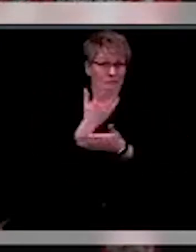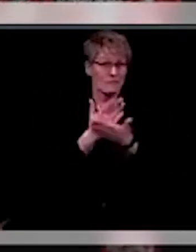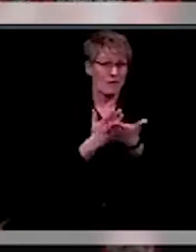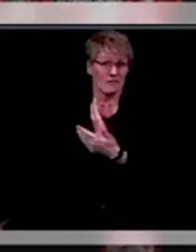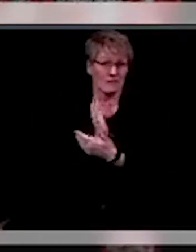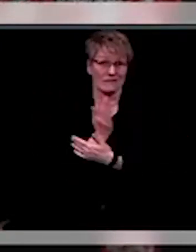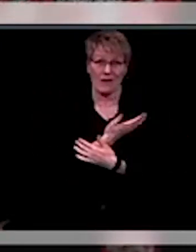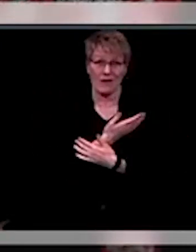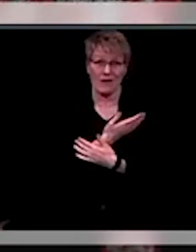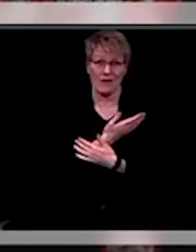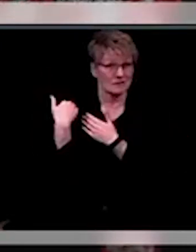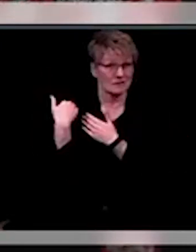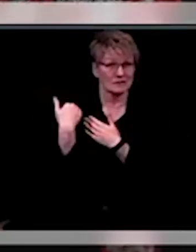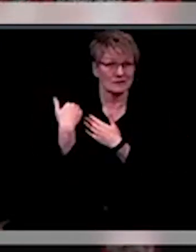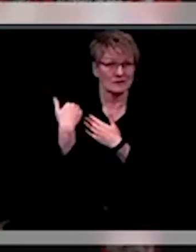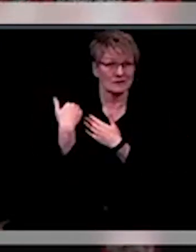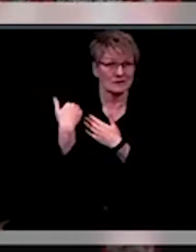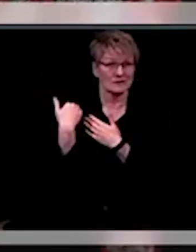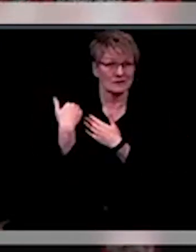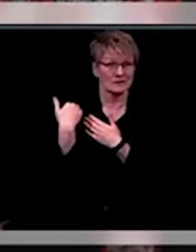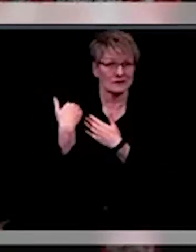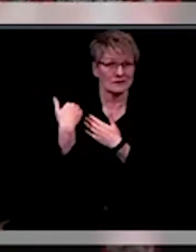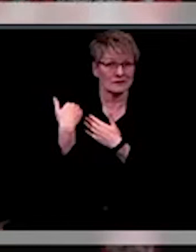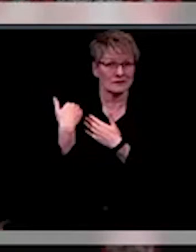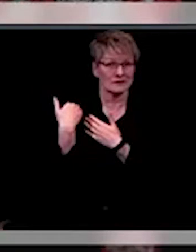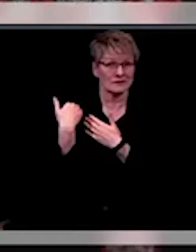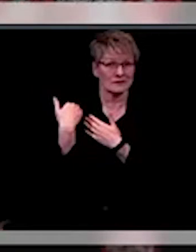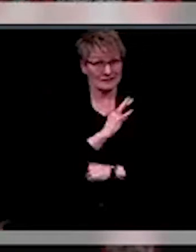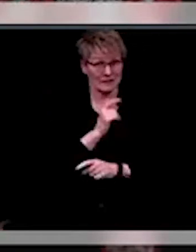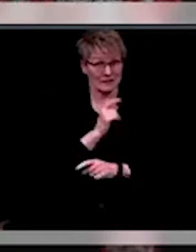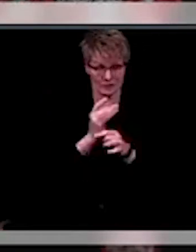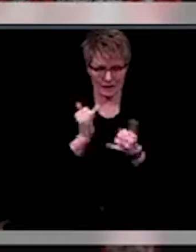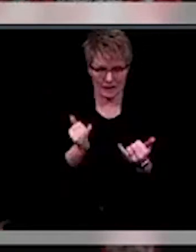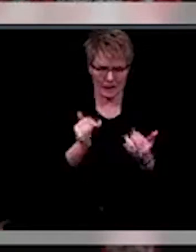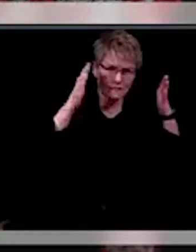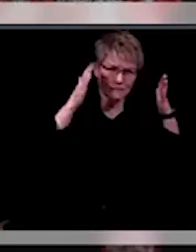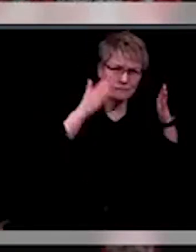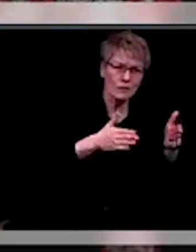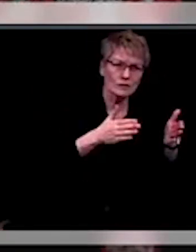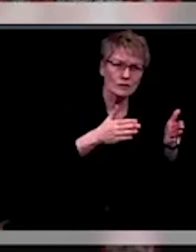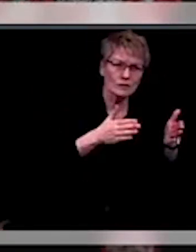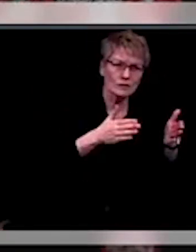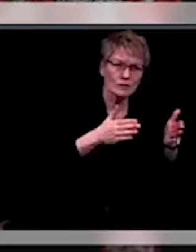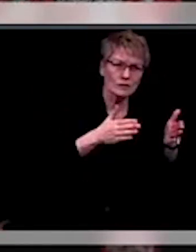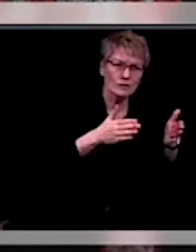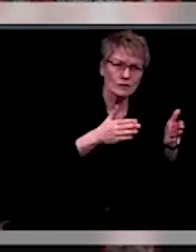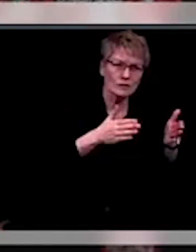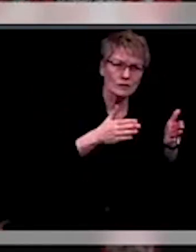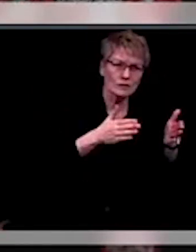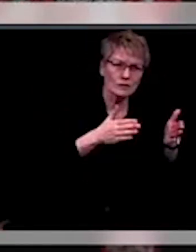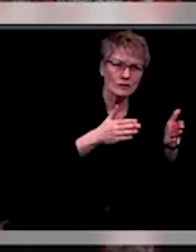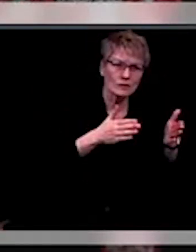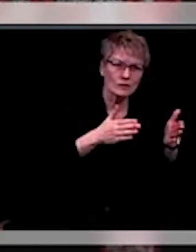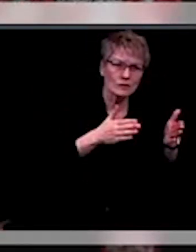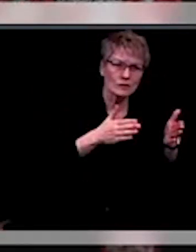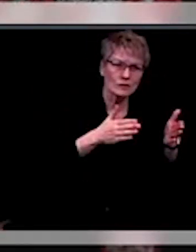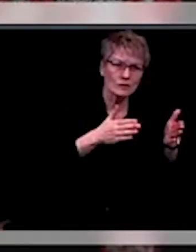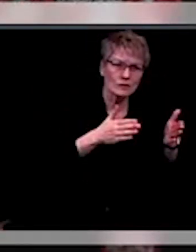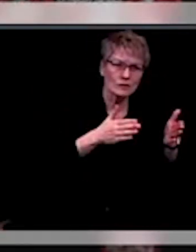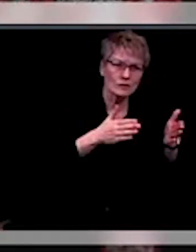really vulnerable settings. We don't have as much time. For our community members who don't work,